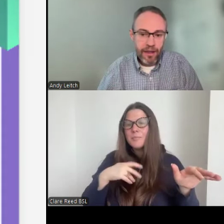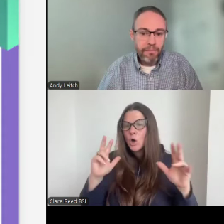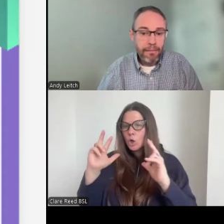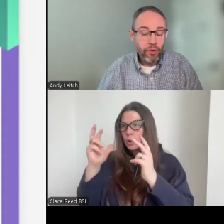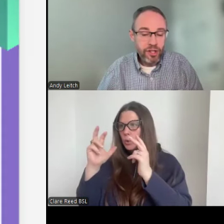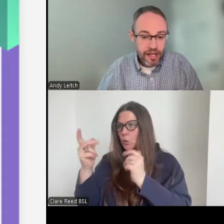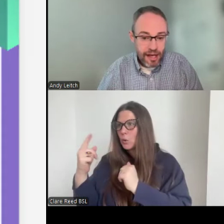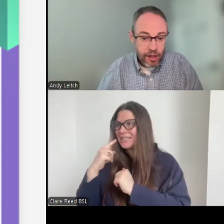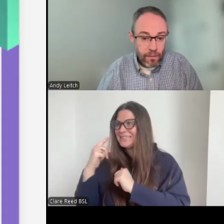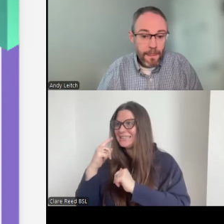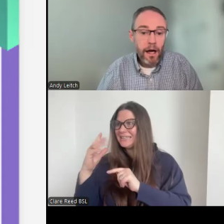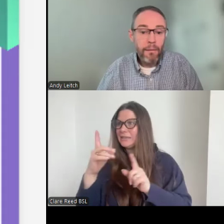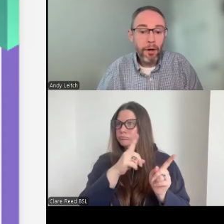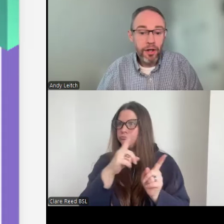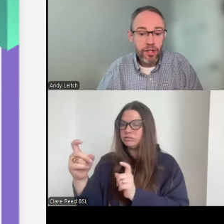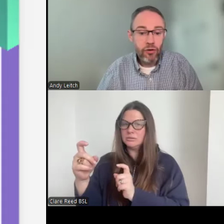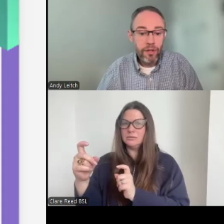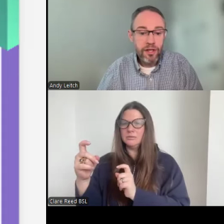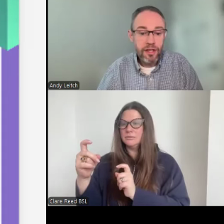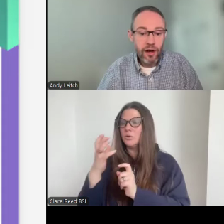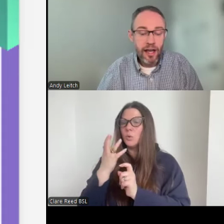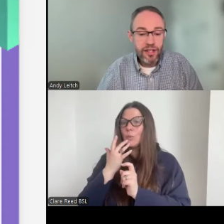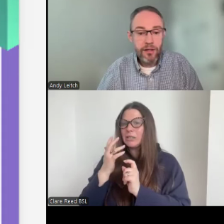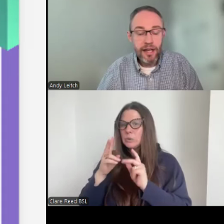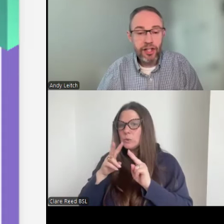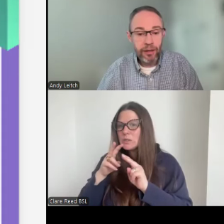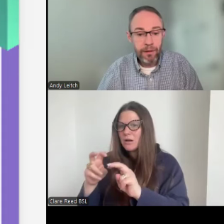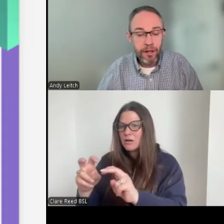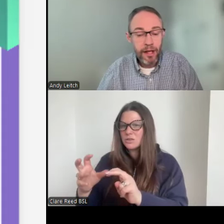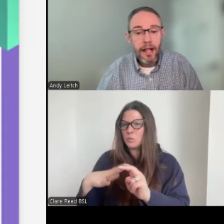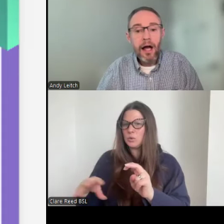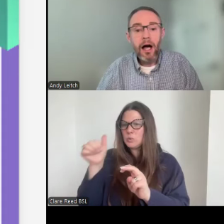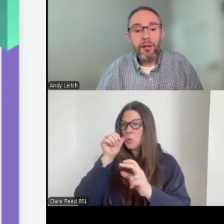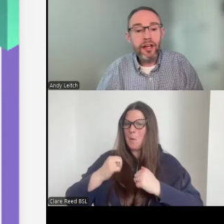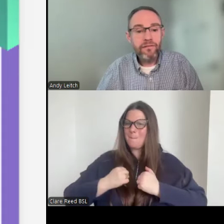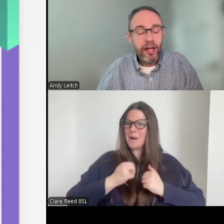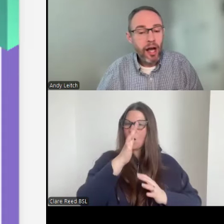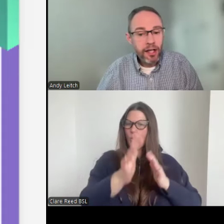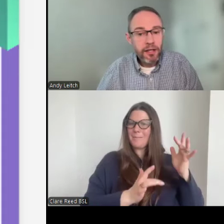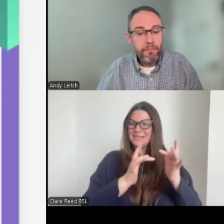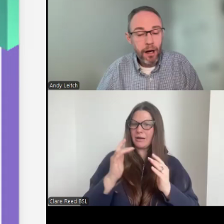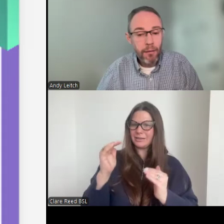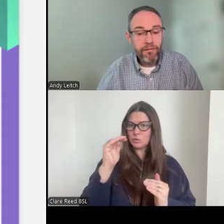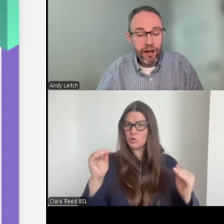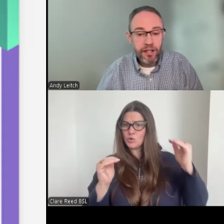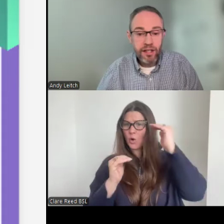that in a bit more detail, Monica Thomas is our SEO tech champion. She has very kindly provided